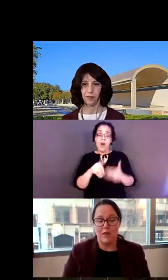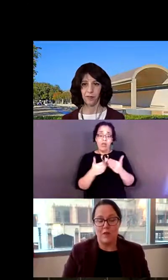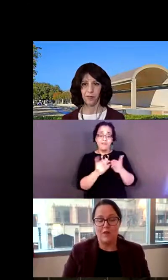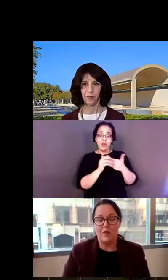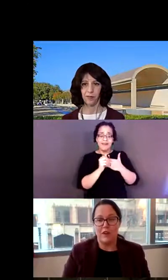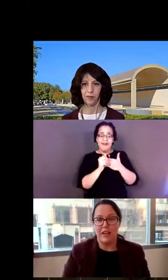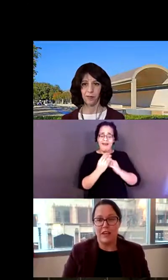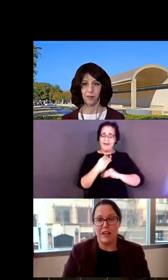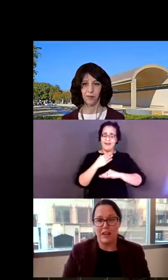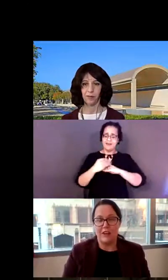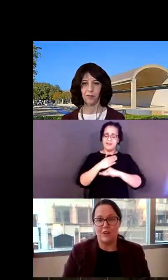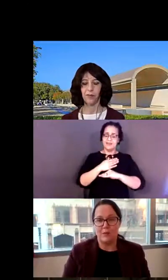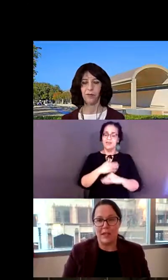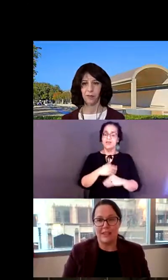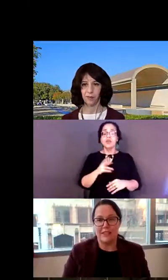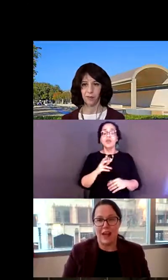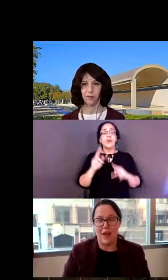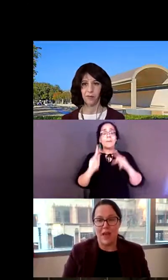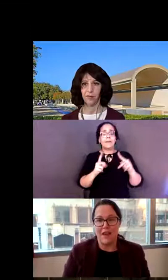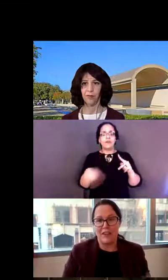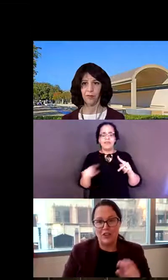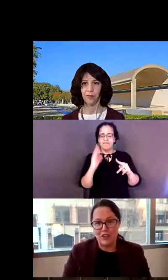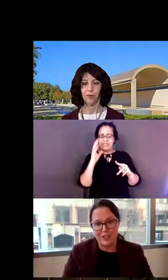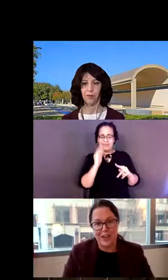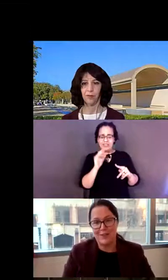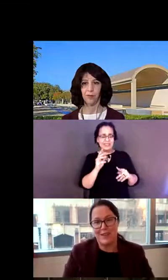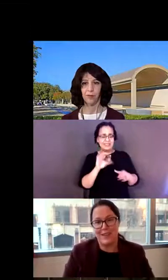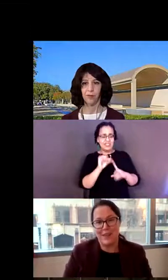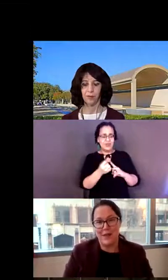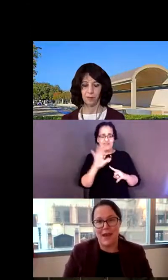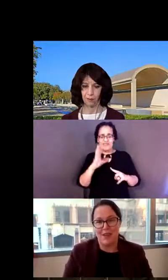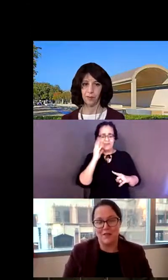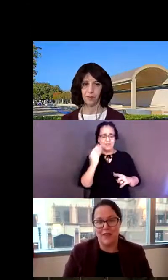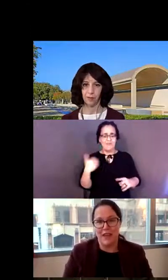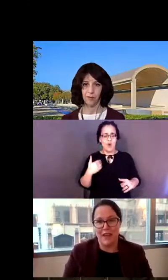folks, when they're in an uncertain place, have a certain document that they can